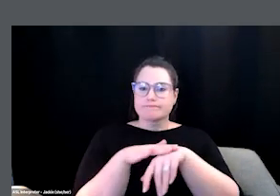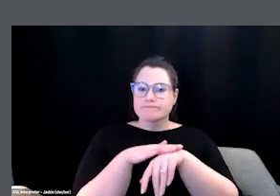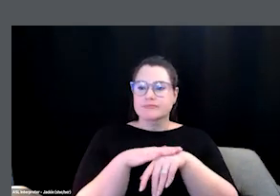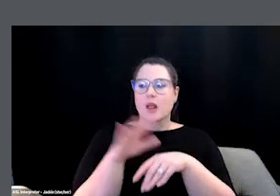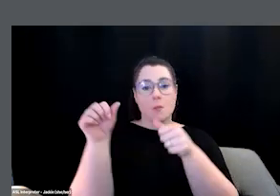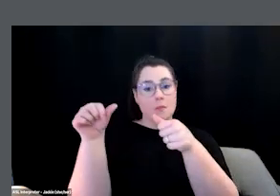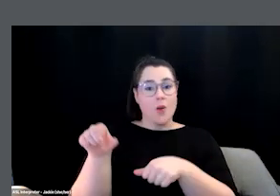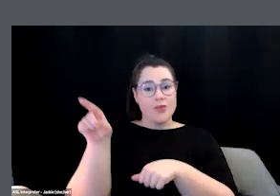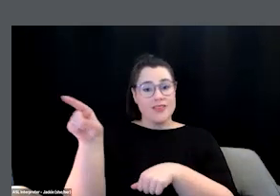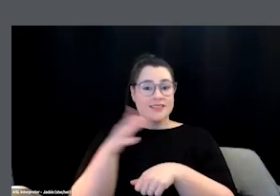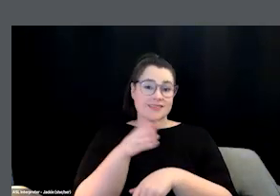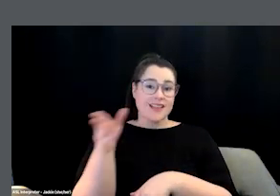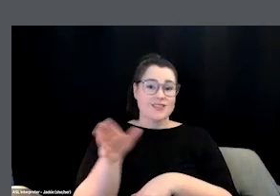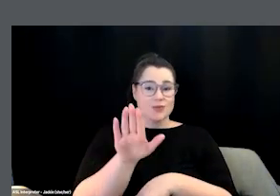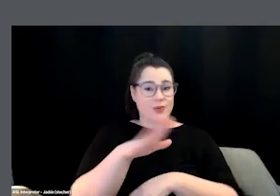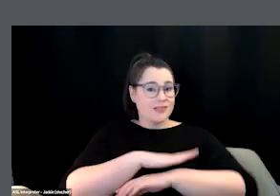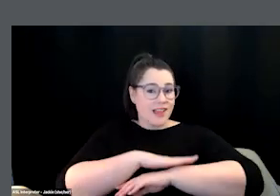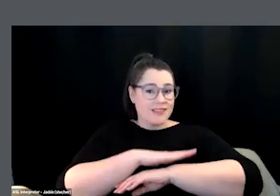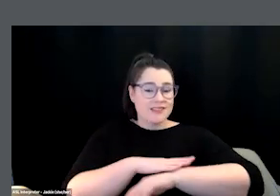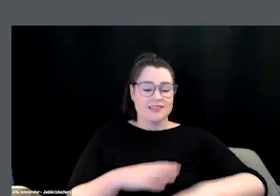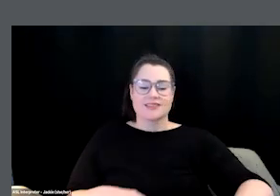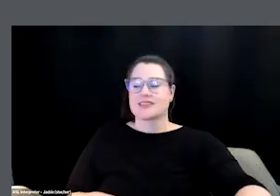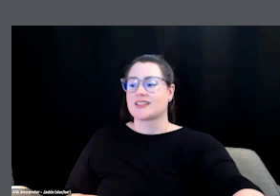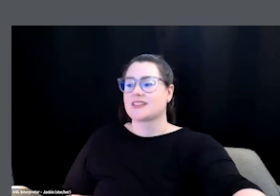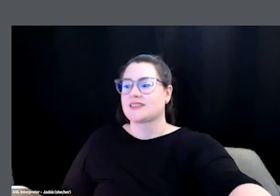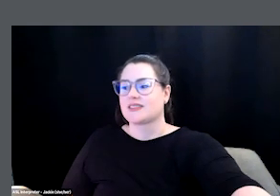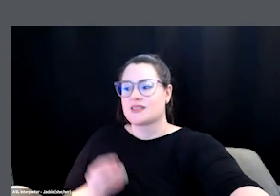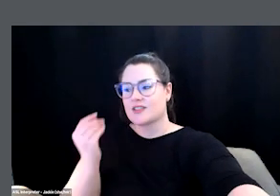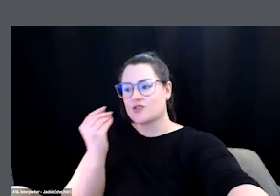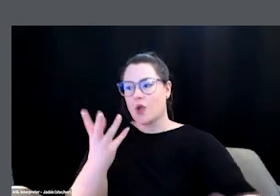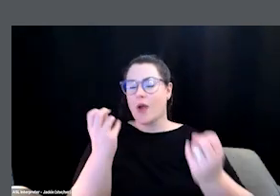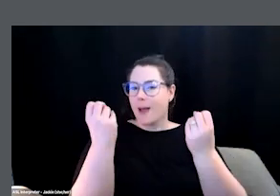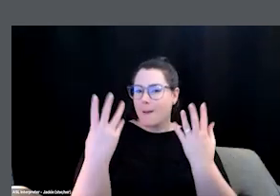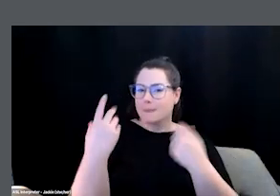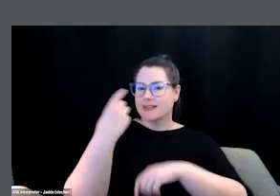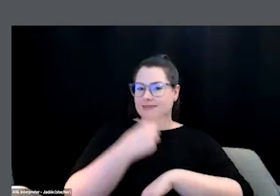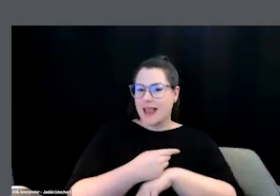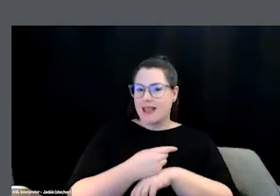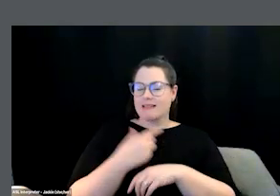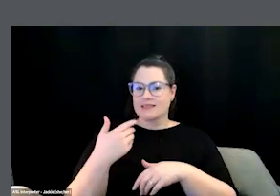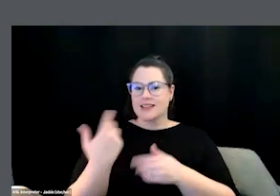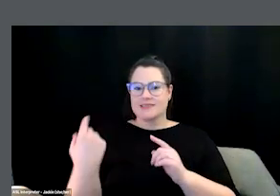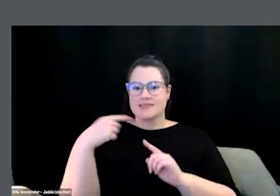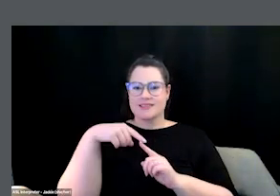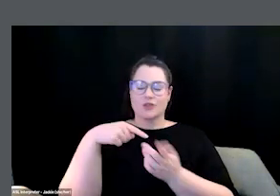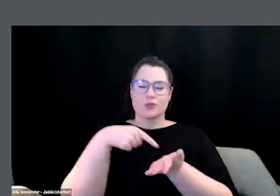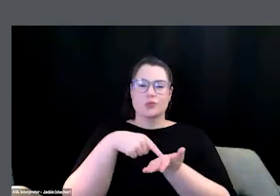of approximately X days before the deadline date what items you should be looking at and making sure that there's no problems here.